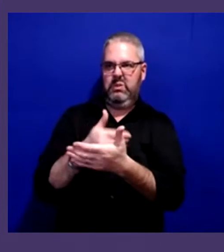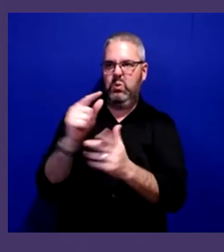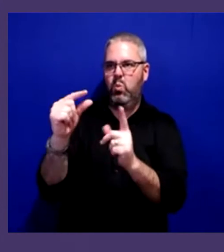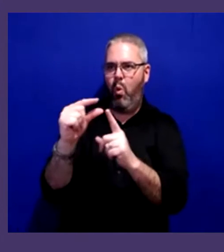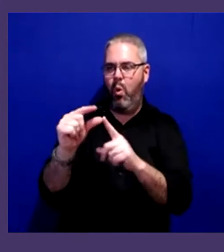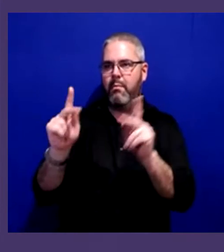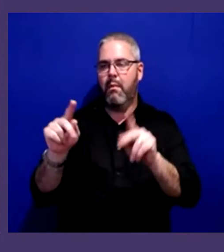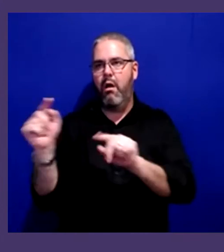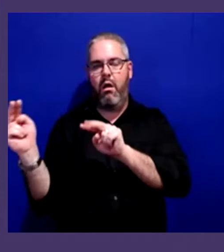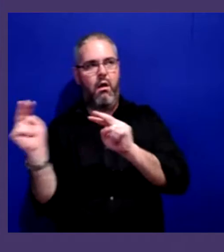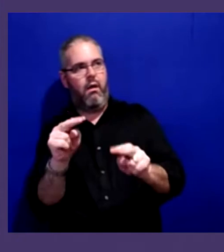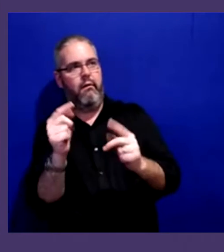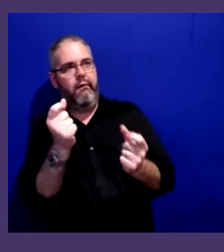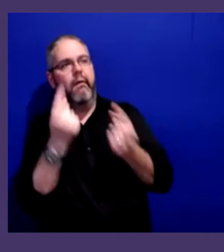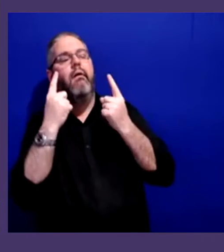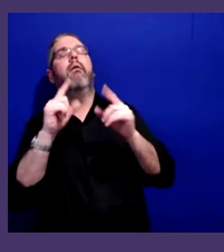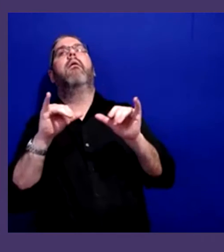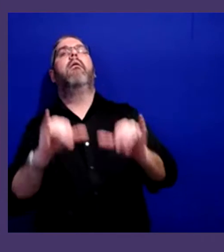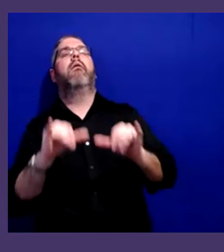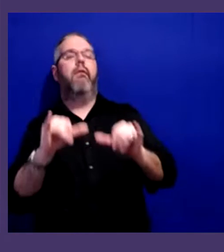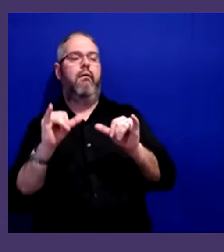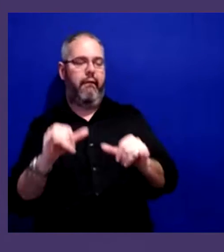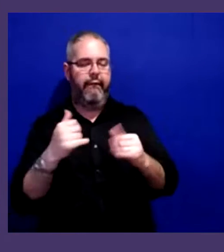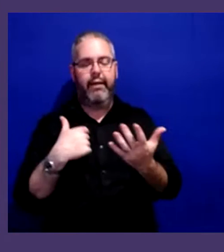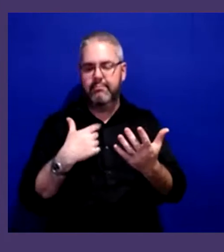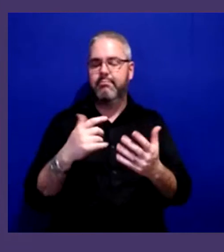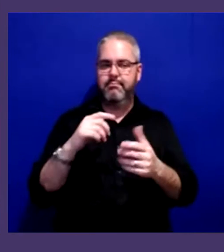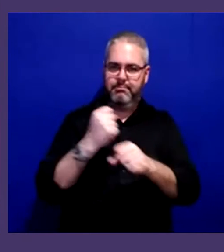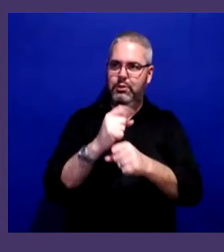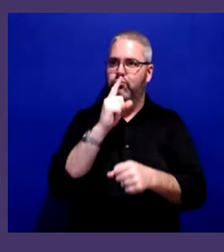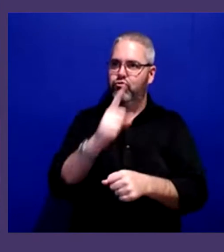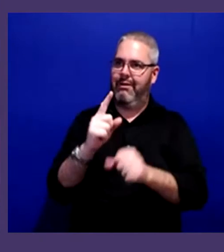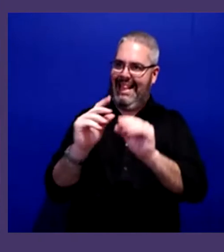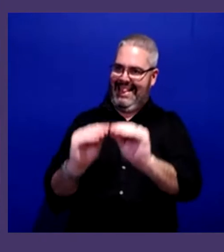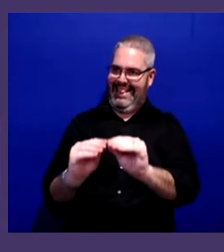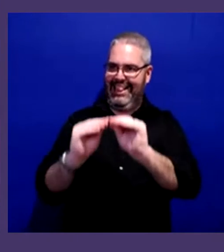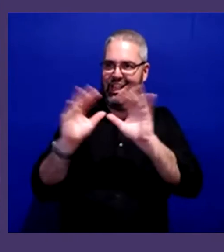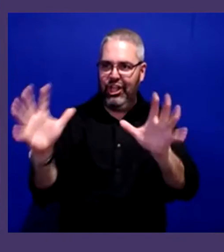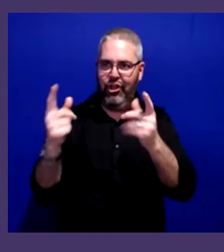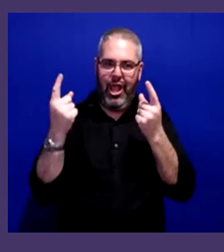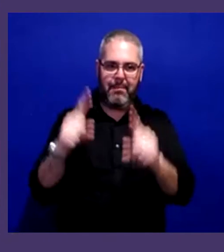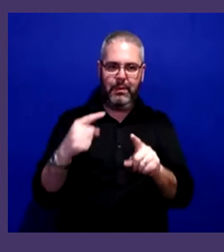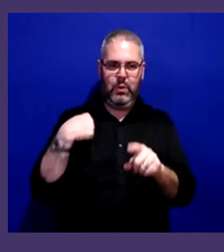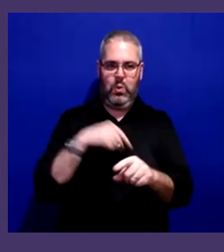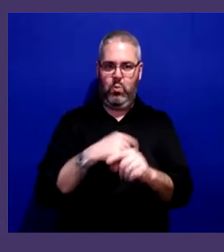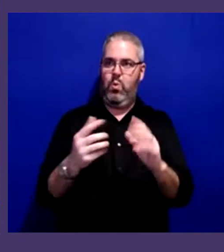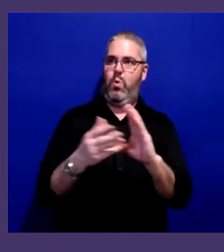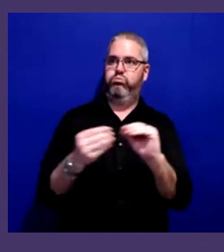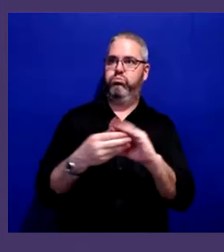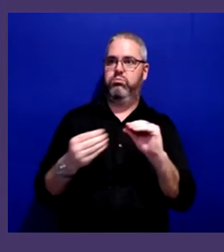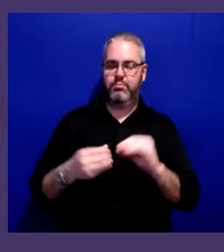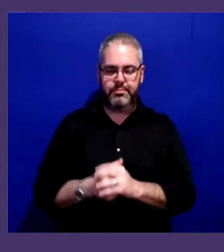understand it and make sure that it's clear what we're referring to. Another thing product designers should